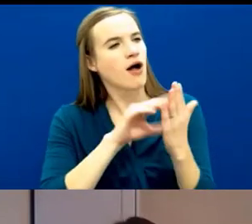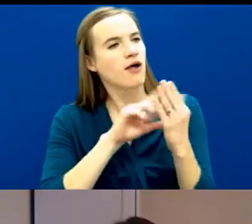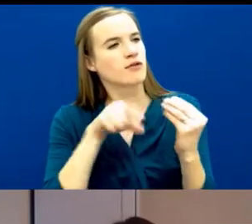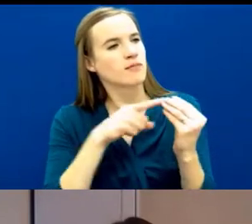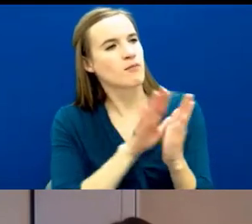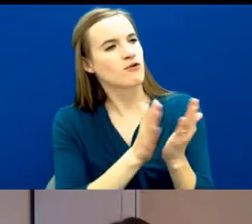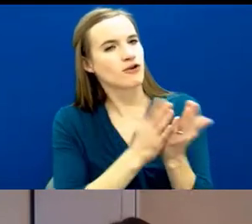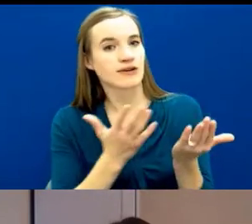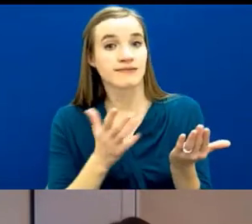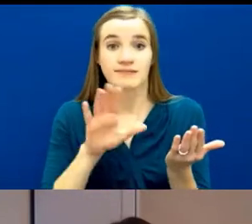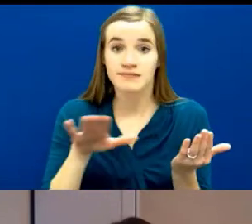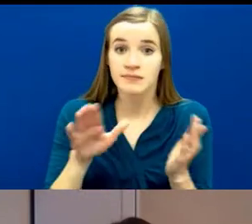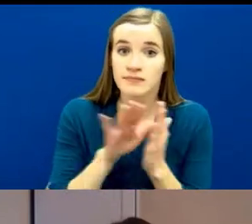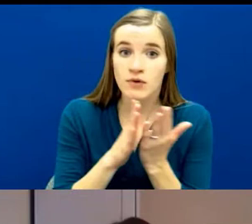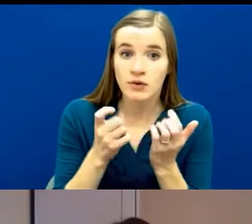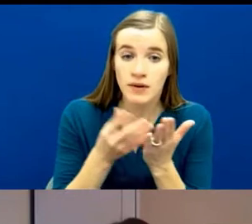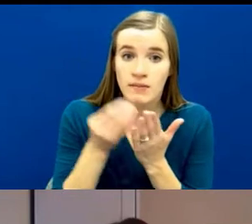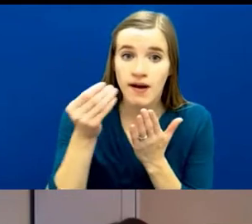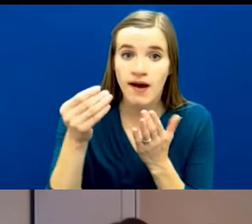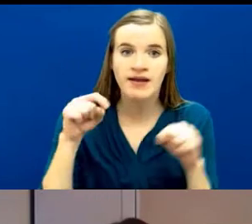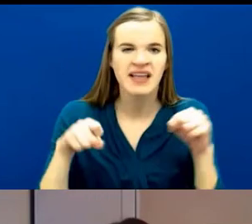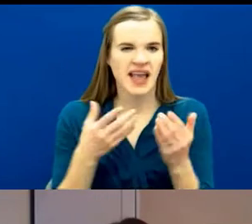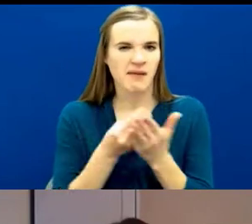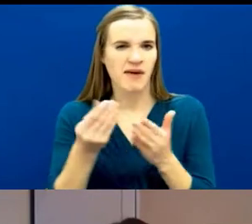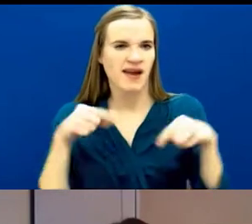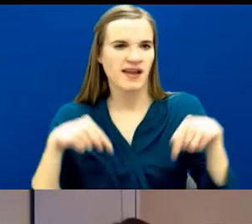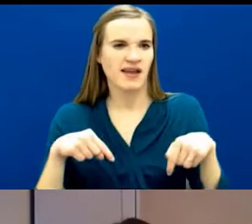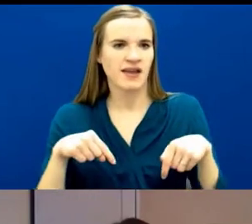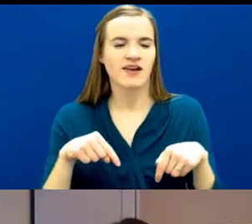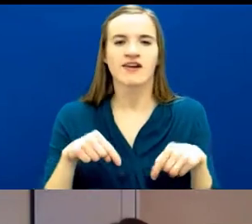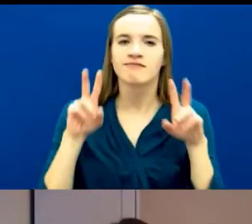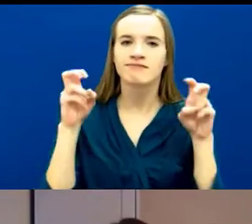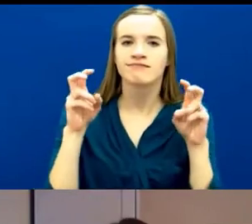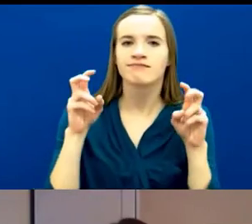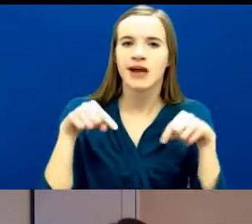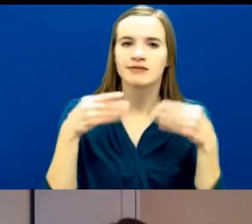at the bookstore, Book People of Moscow, in Moscow Idaho. Um, Annette will be at